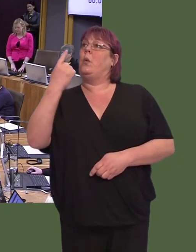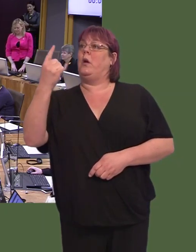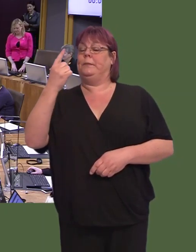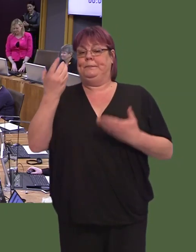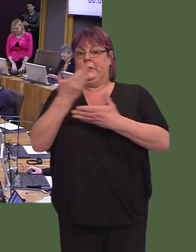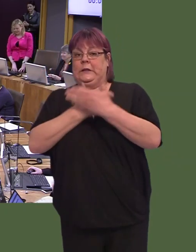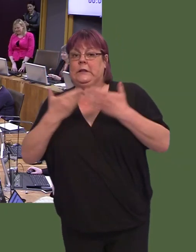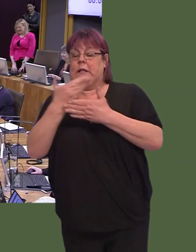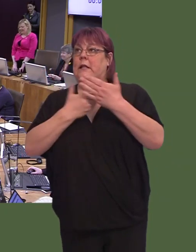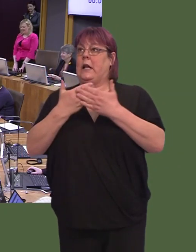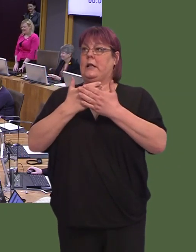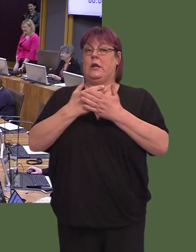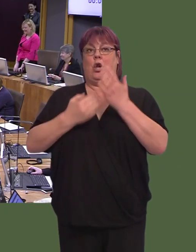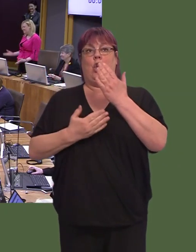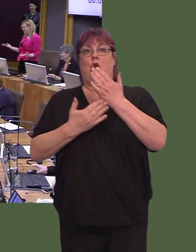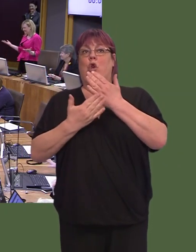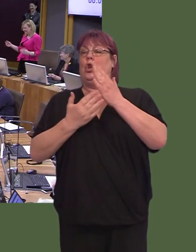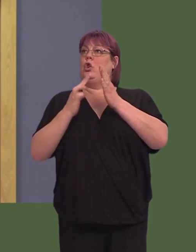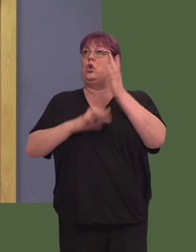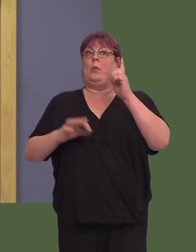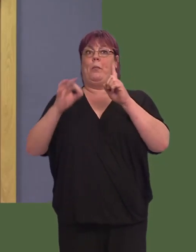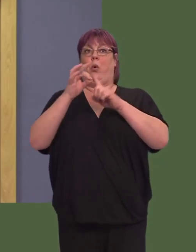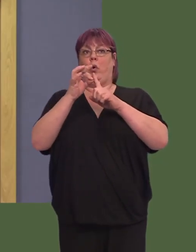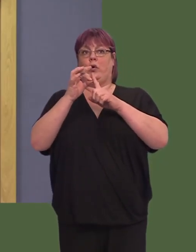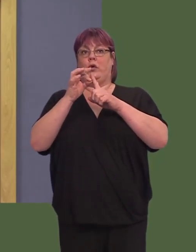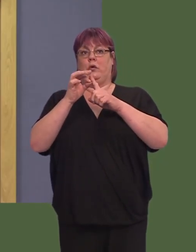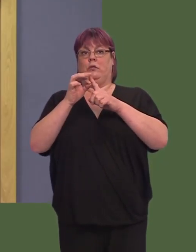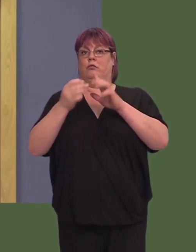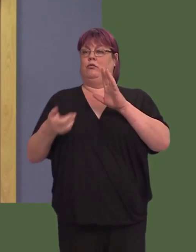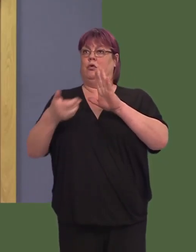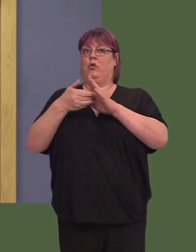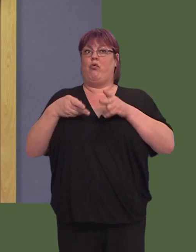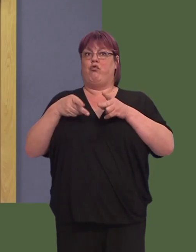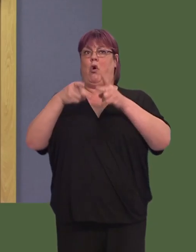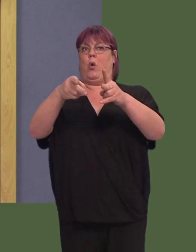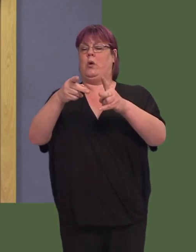in 1991. I haven't aged.